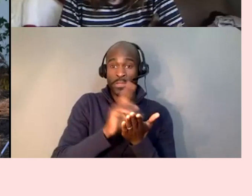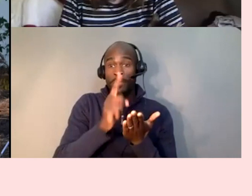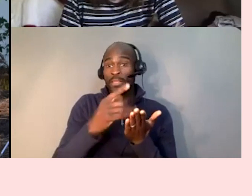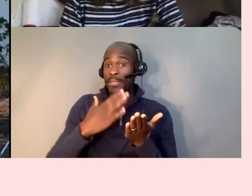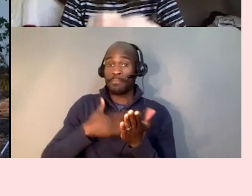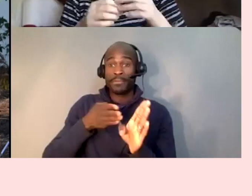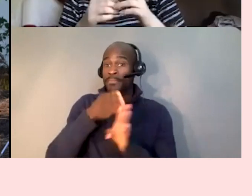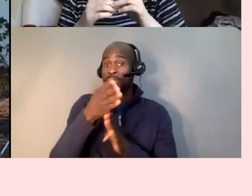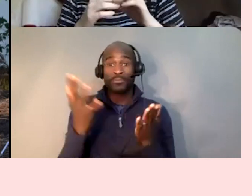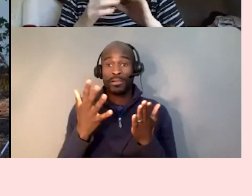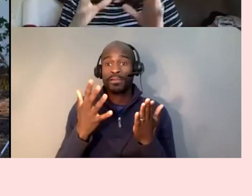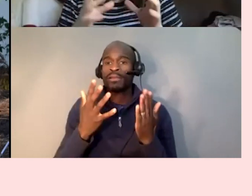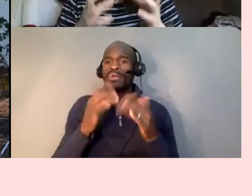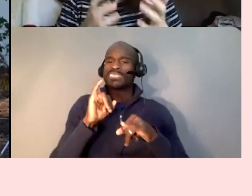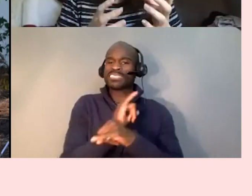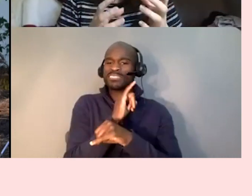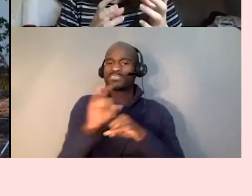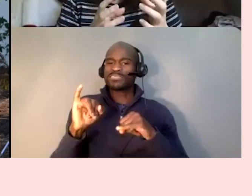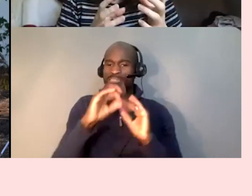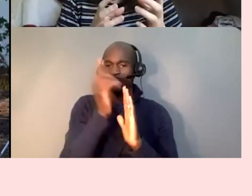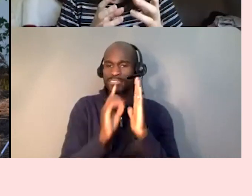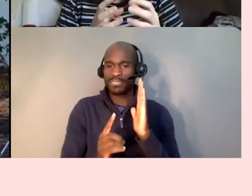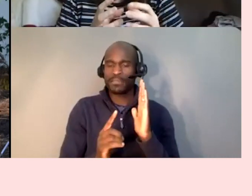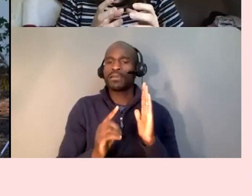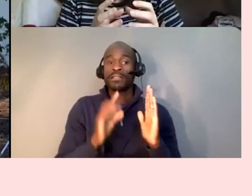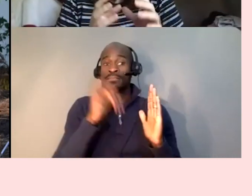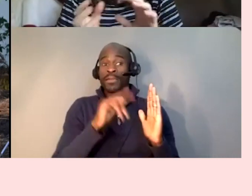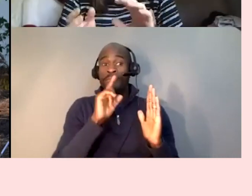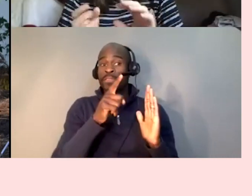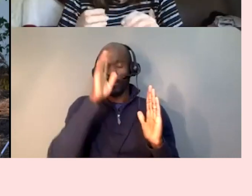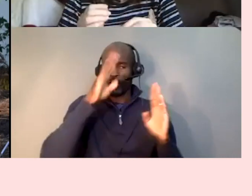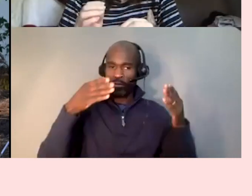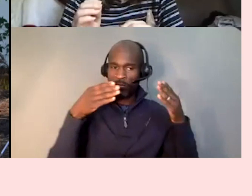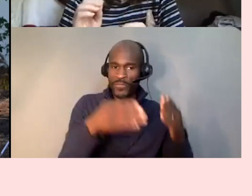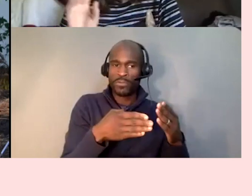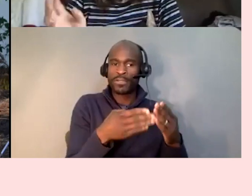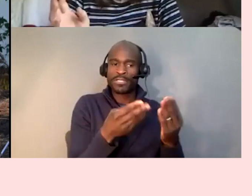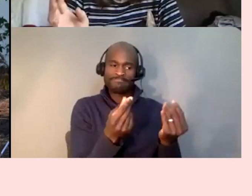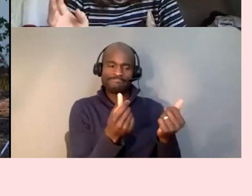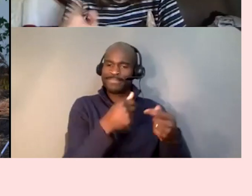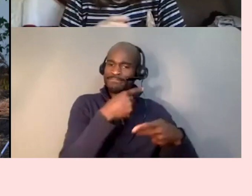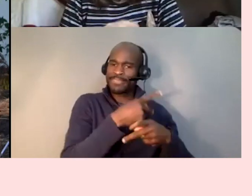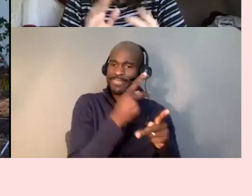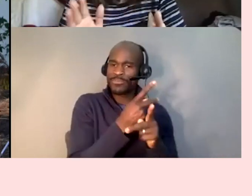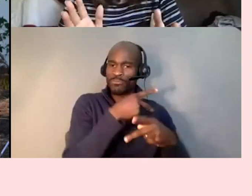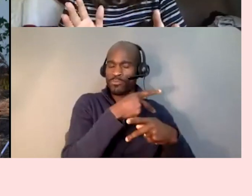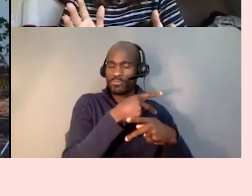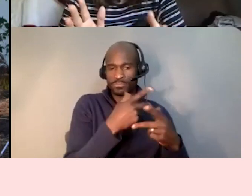which is more about physical products and UX is a little bit more digital- but we'll get to that.